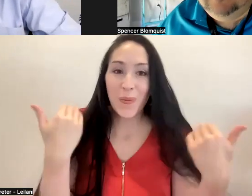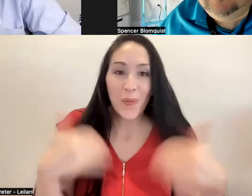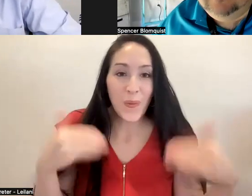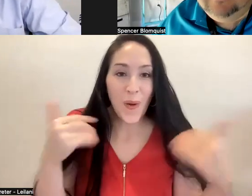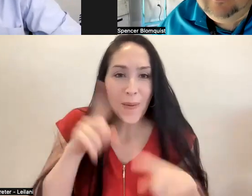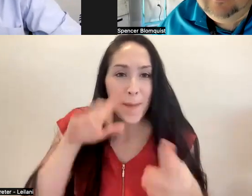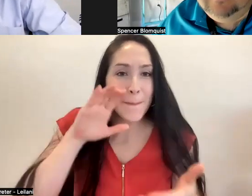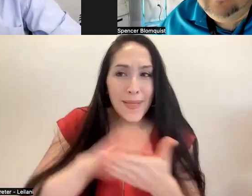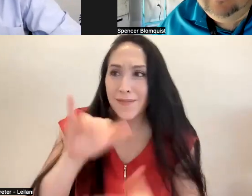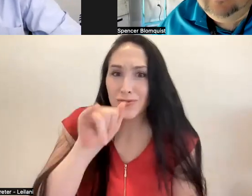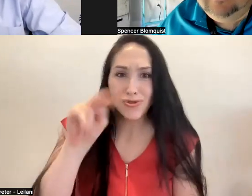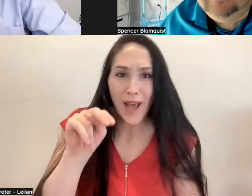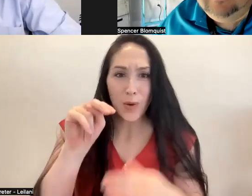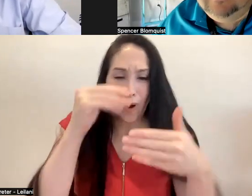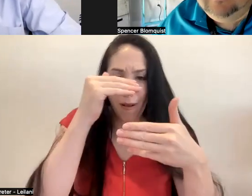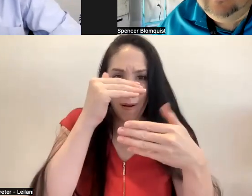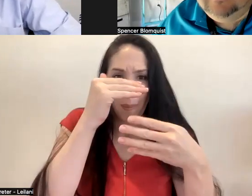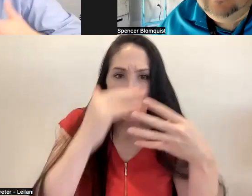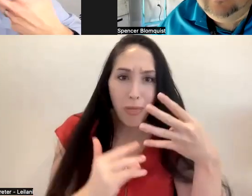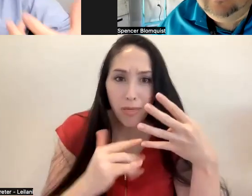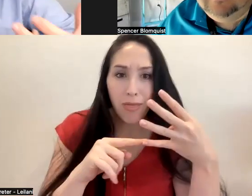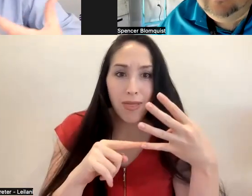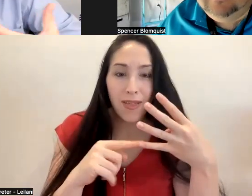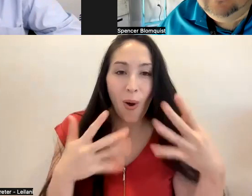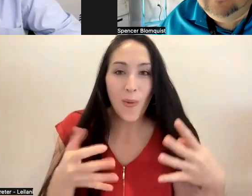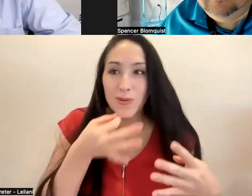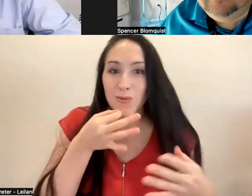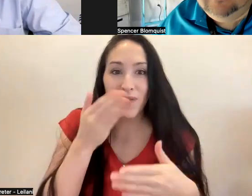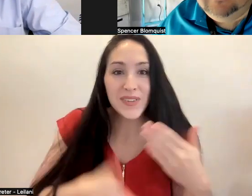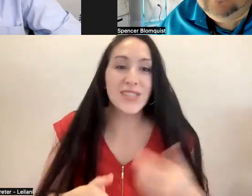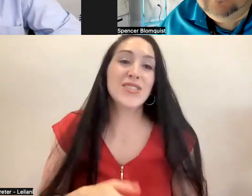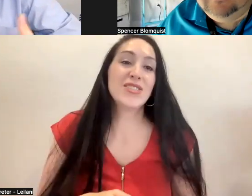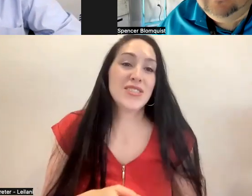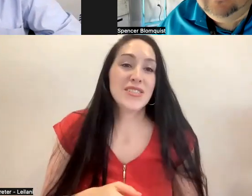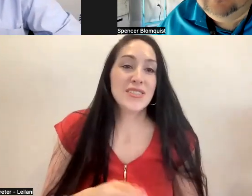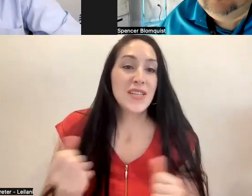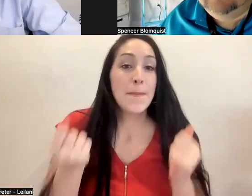month of twenty-twenty-three a lot of time people have at this time of the year resolutions